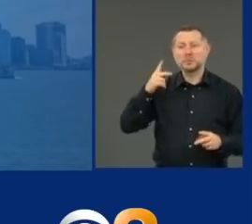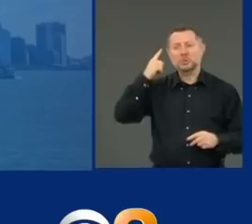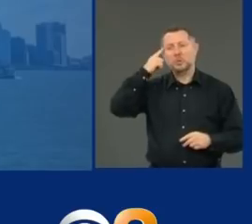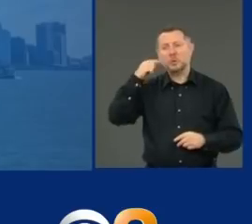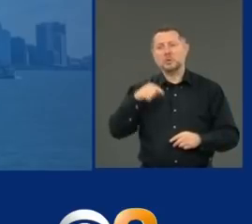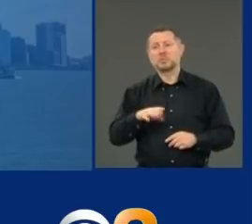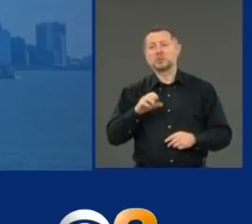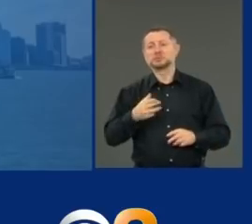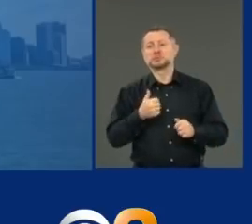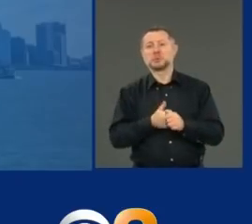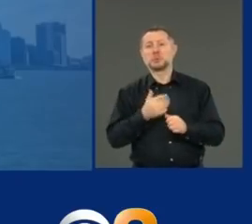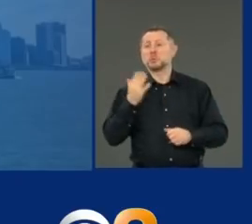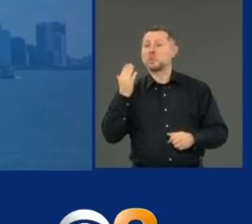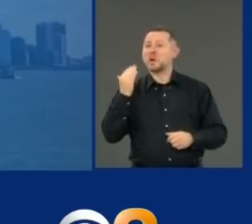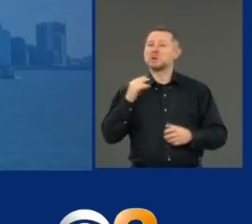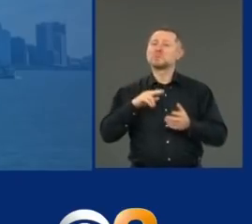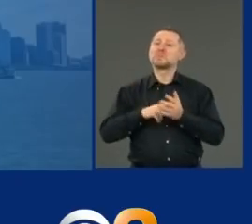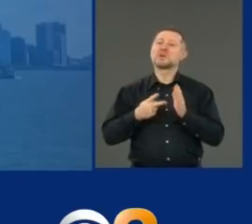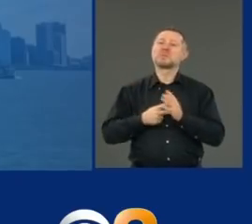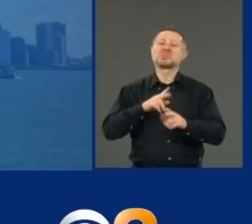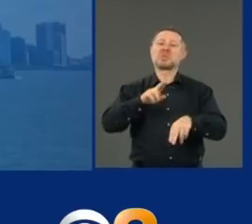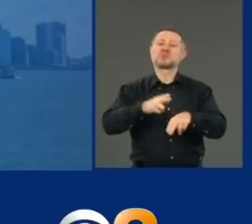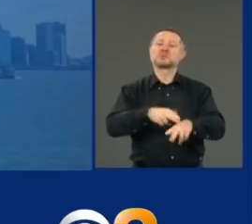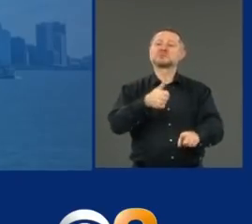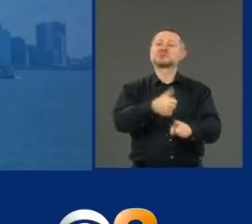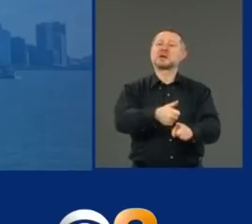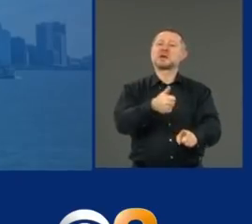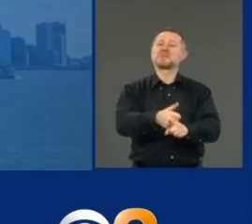WHEN HE STARTED TO BUILD WAS THAT THERE WAS NO BEACH AT JONES BEACH.